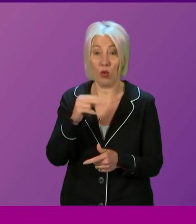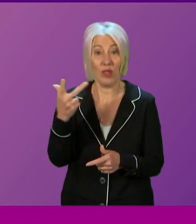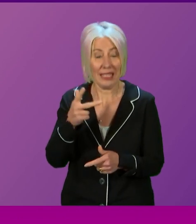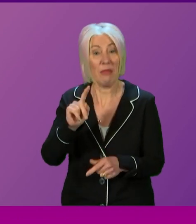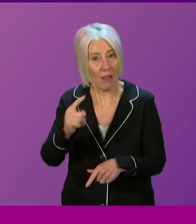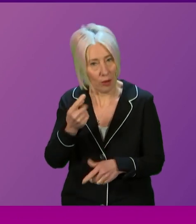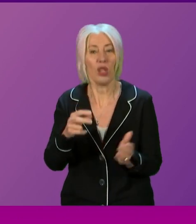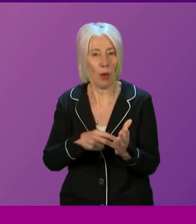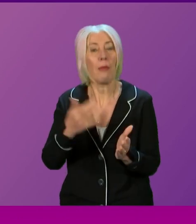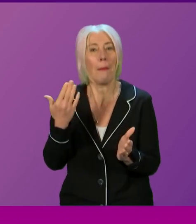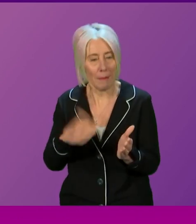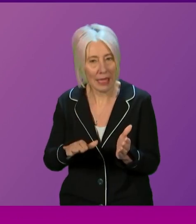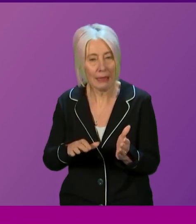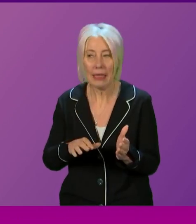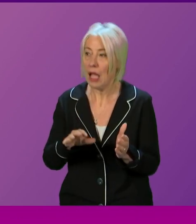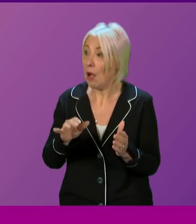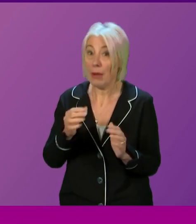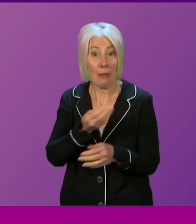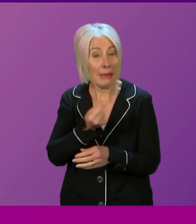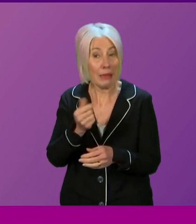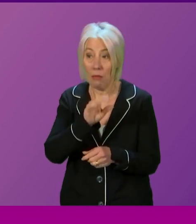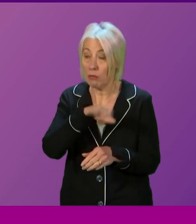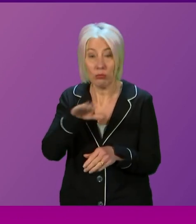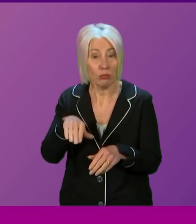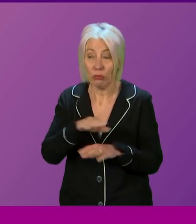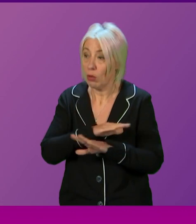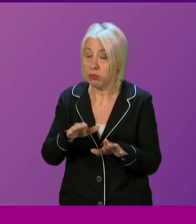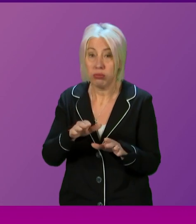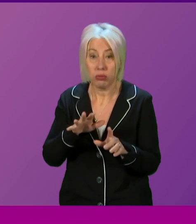be cases where treatment has not started and a diagnosis has not happened.